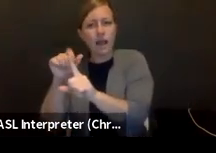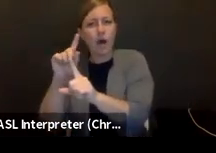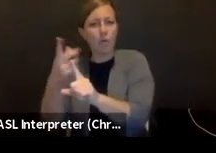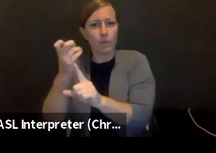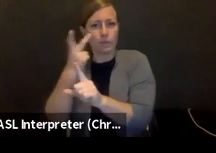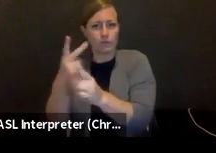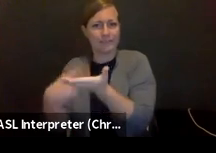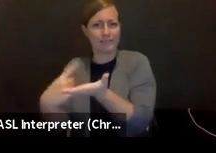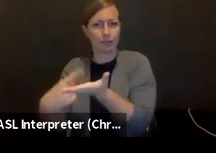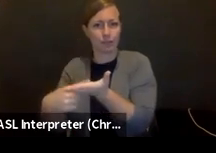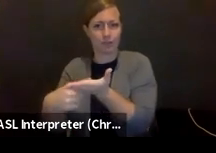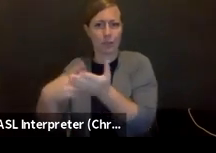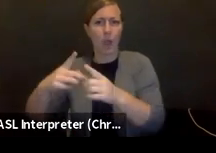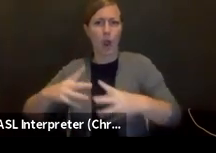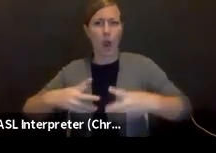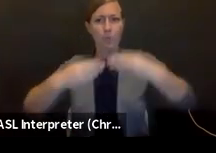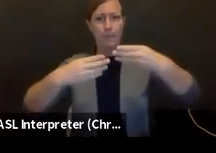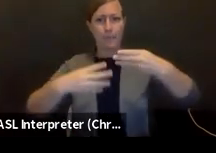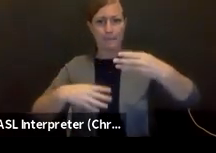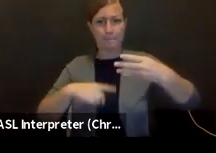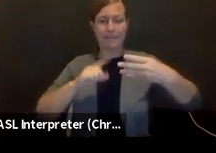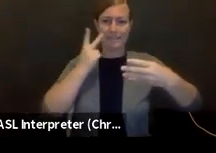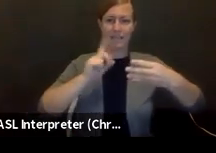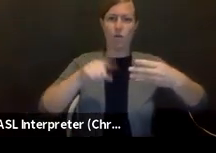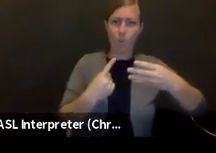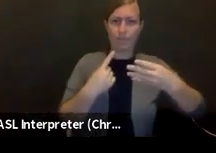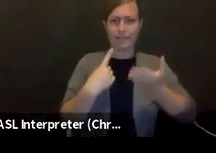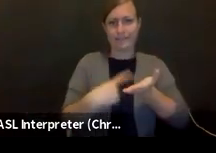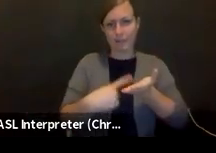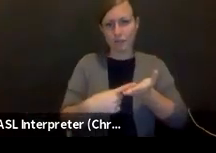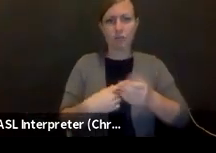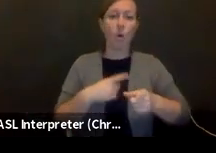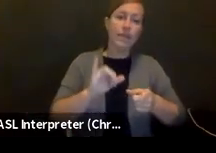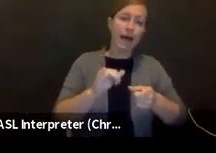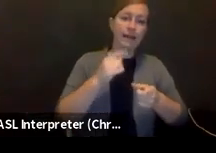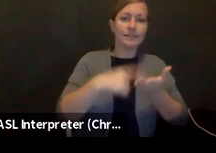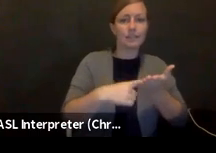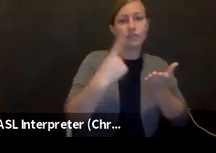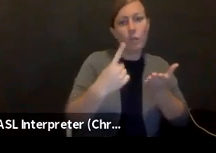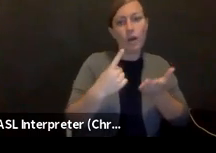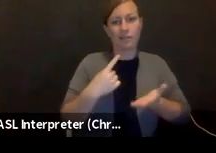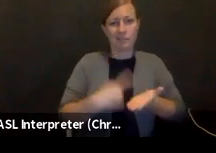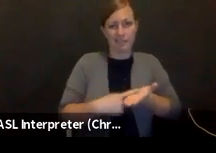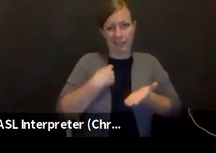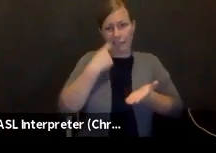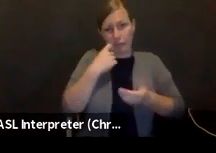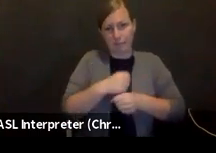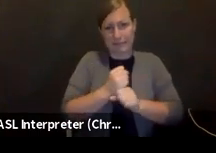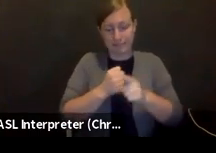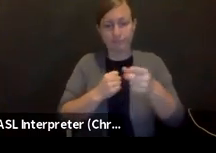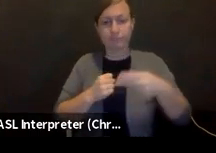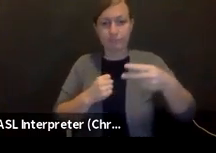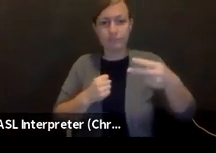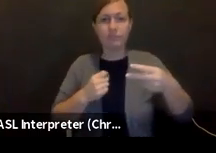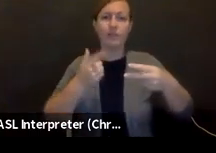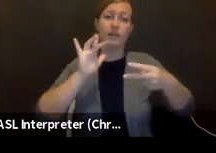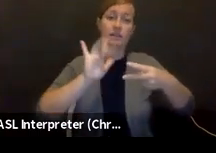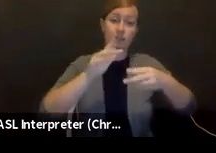ESD 189 - Amy Colburn: And now, it tells me. Here's discussion one, you know, here's the other discussion. I just created. And I can go into this assignment in particular.